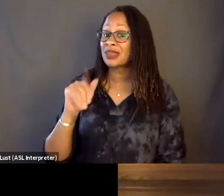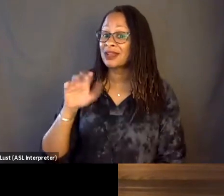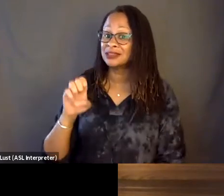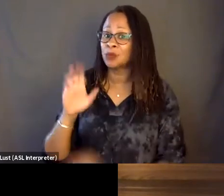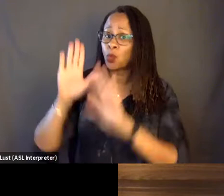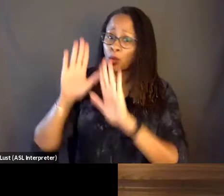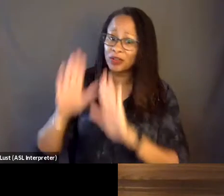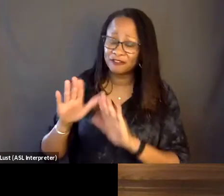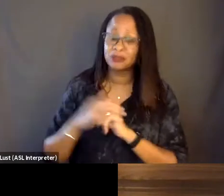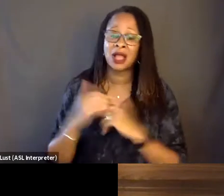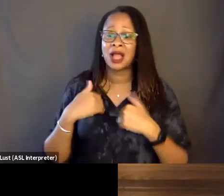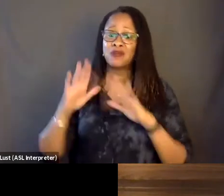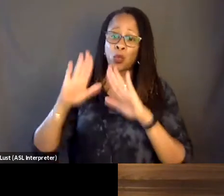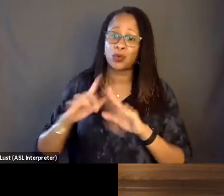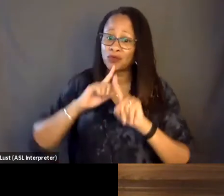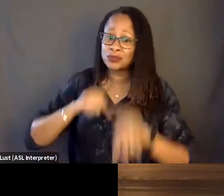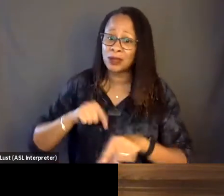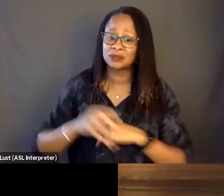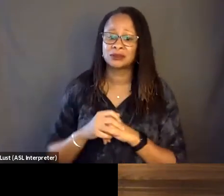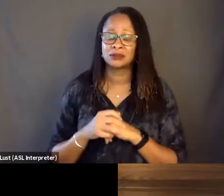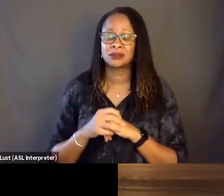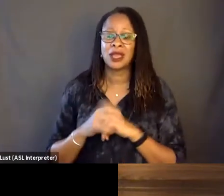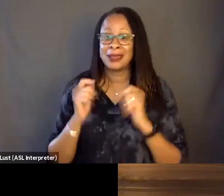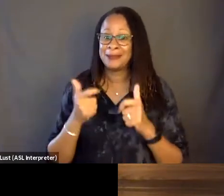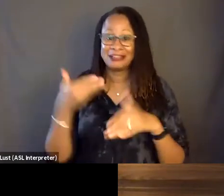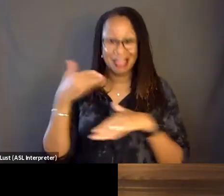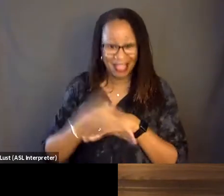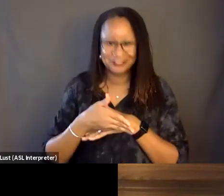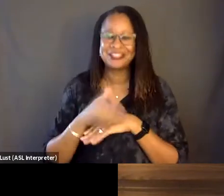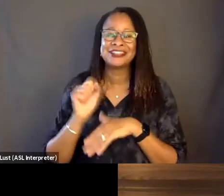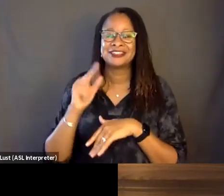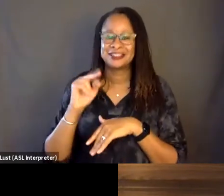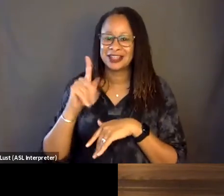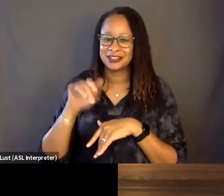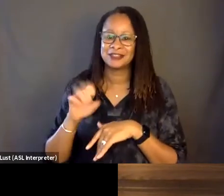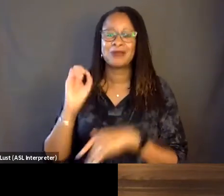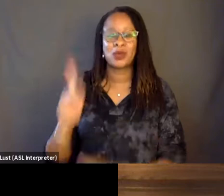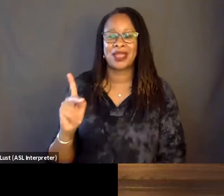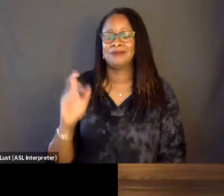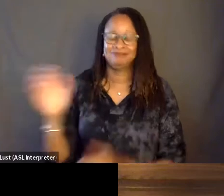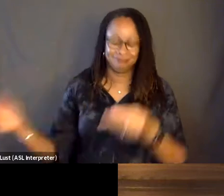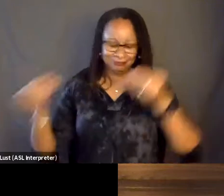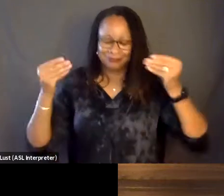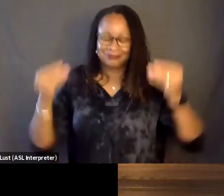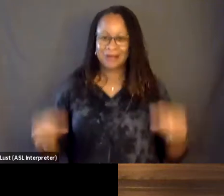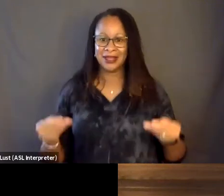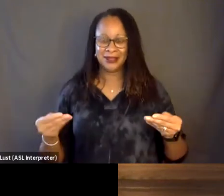and we had a wonderful response, immediately after Sundance, it was, OK, how do I go and polish this?